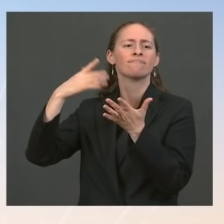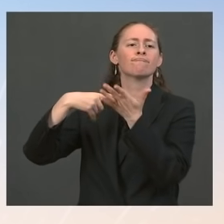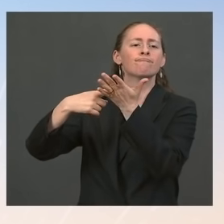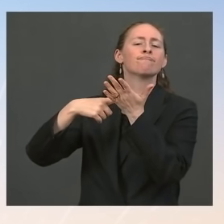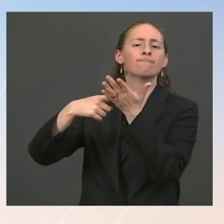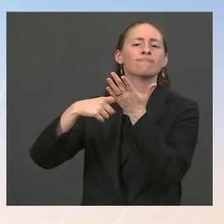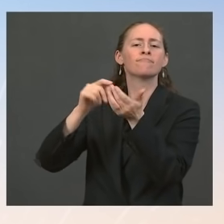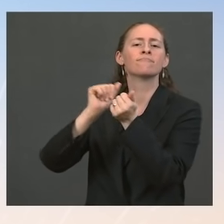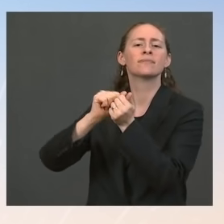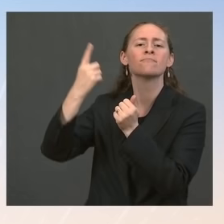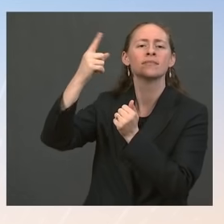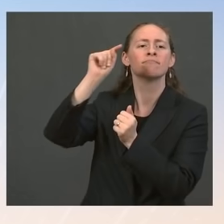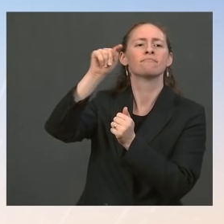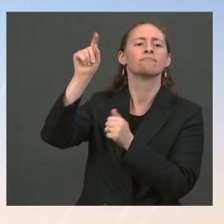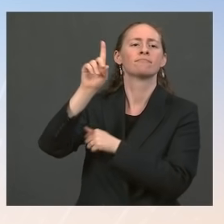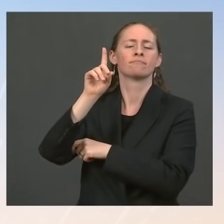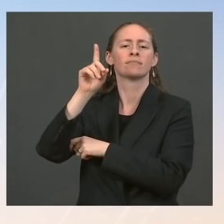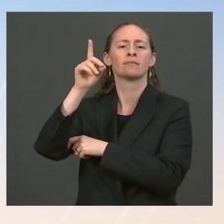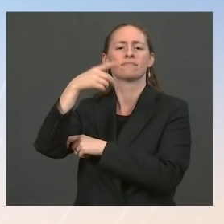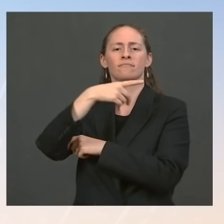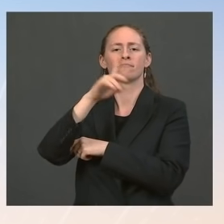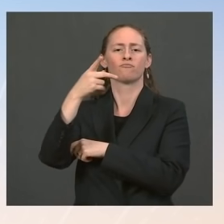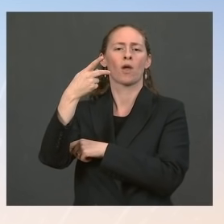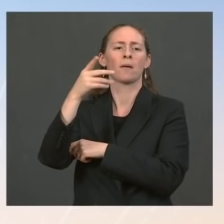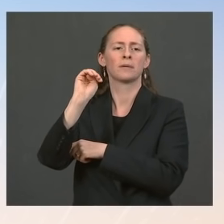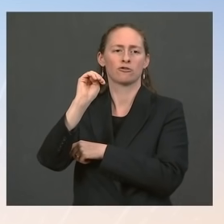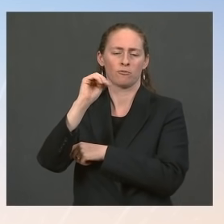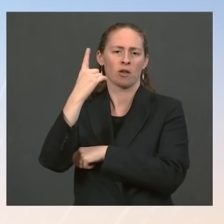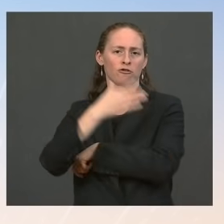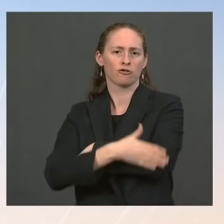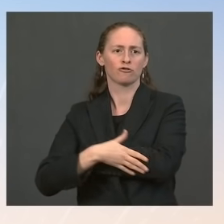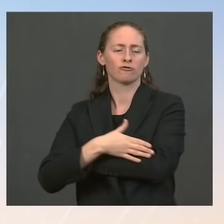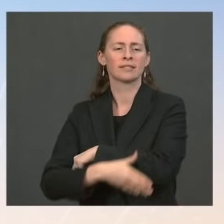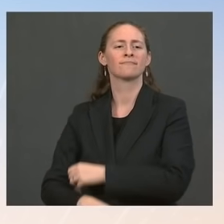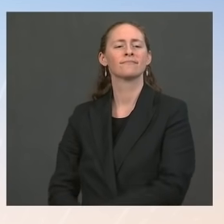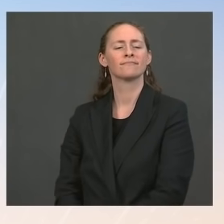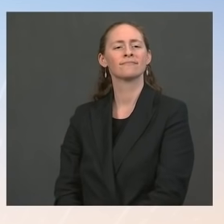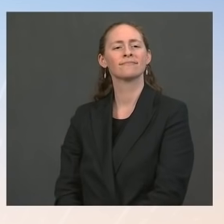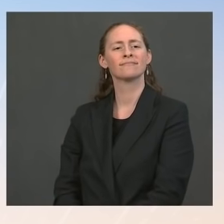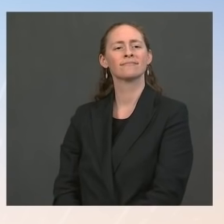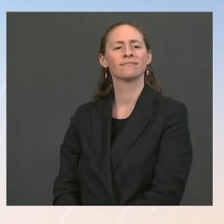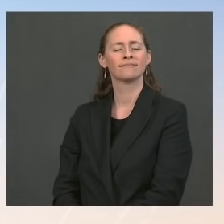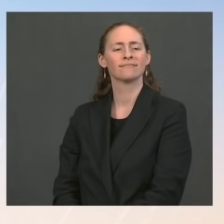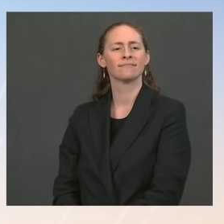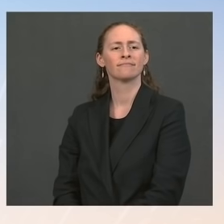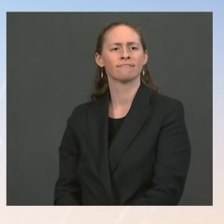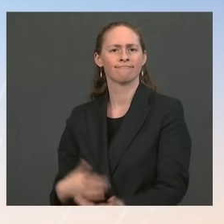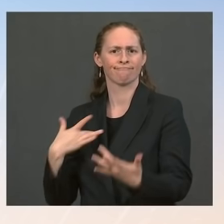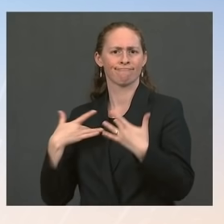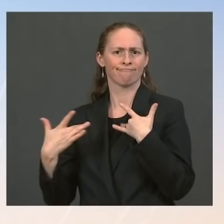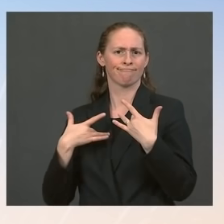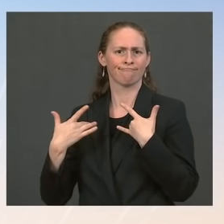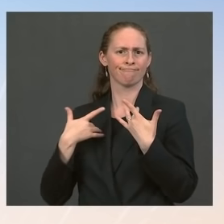about their concerns about the international community needing to play a more active role in stabilizing Haiti.